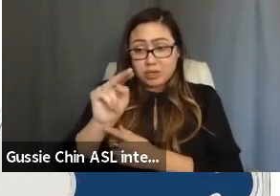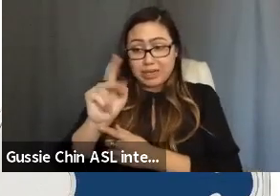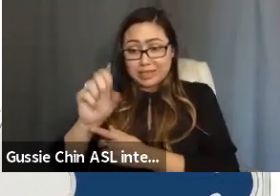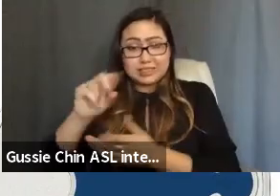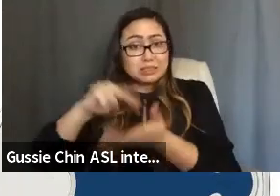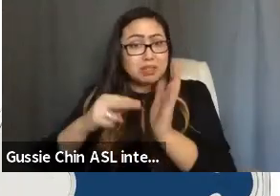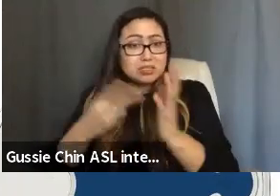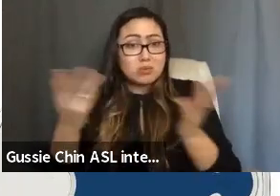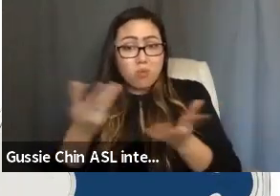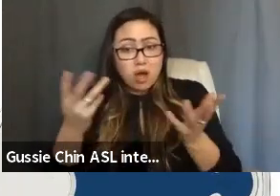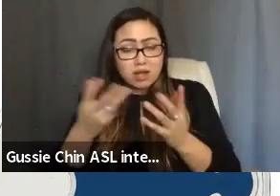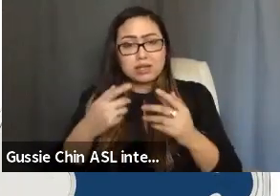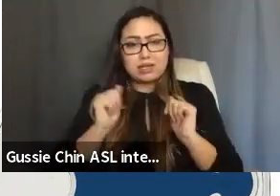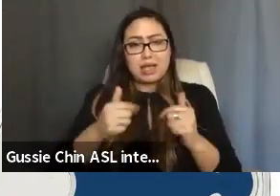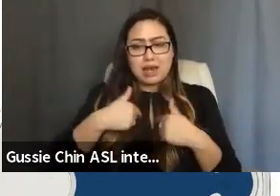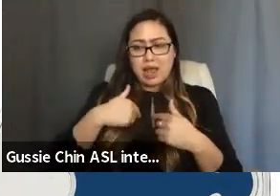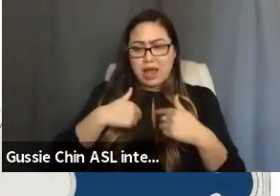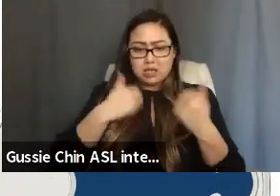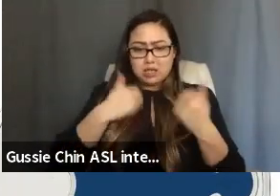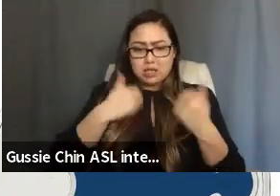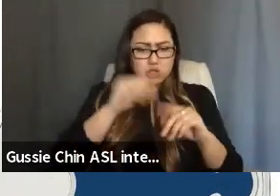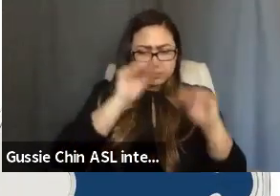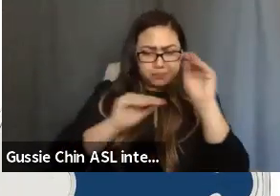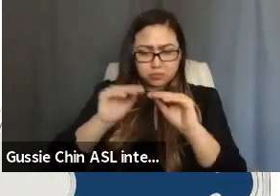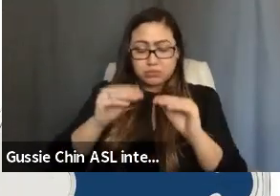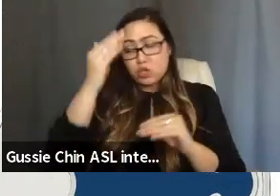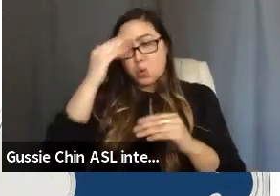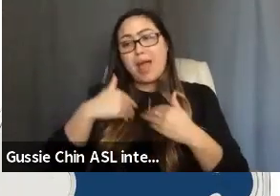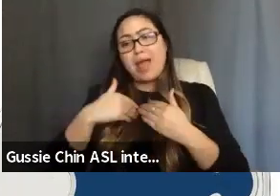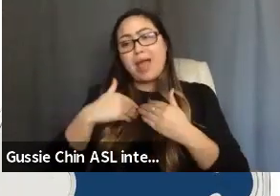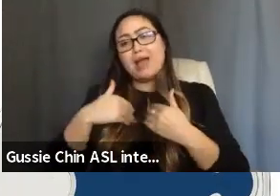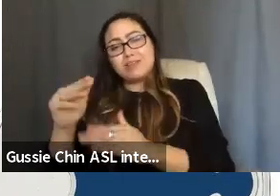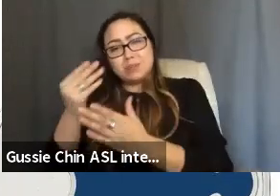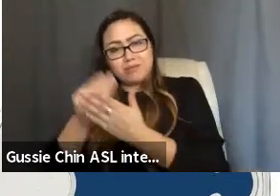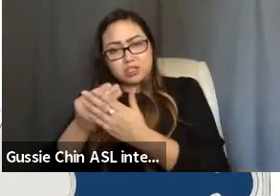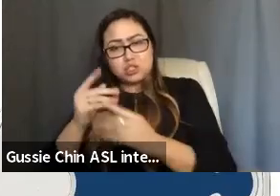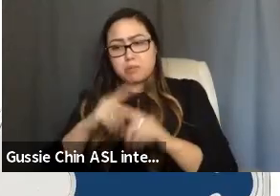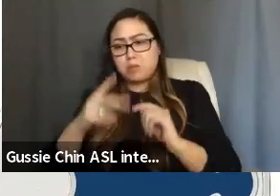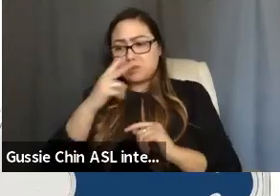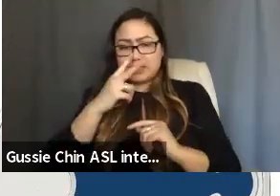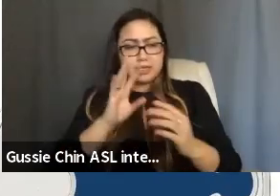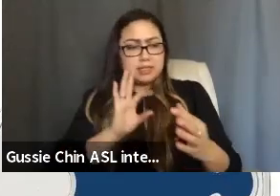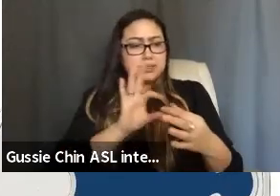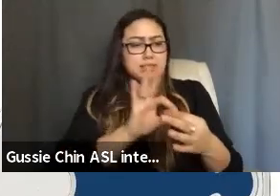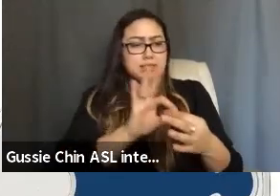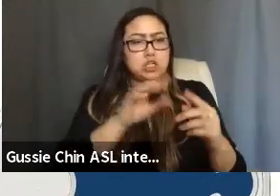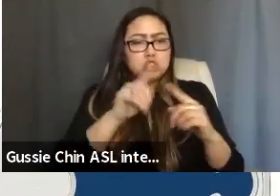the maybe limited funding that I have where I see the connections to C MIST really landing?